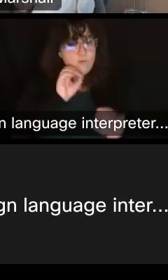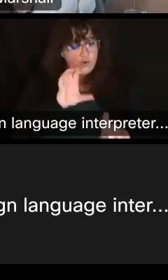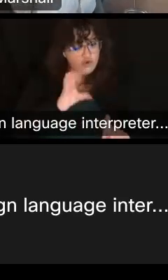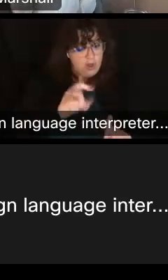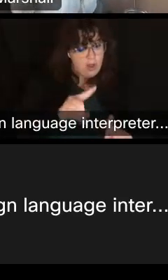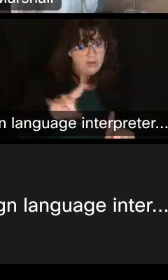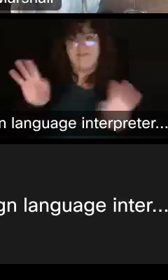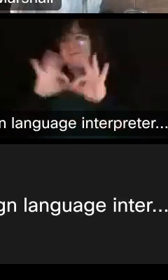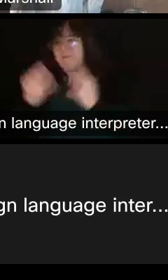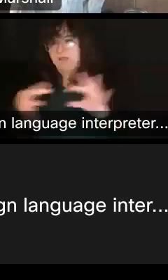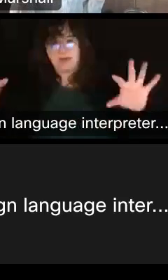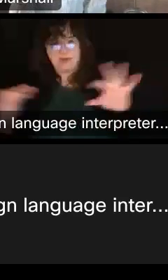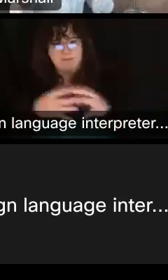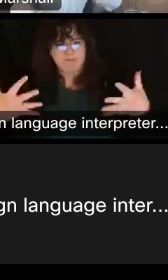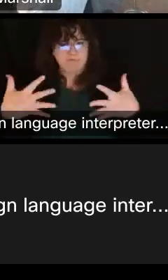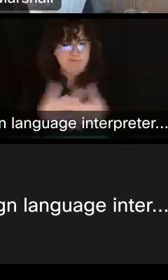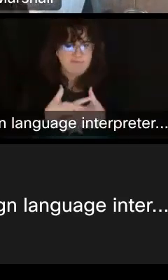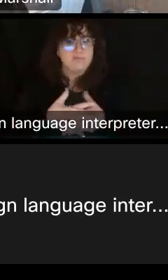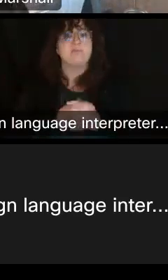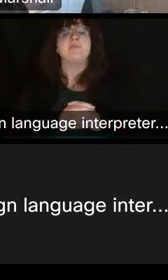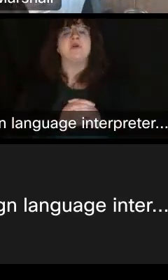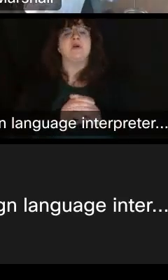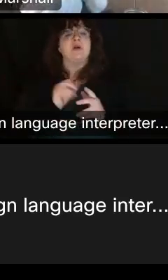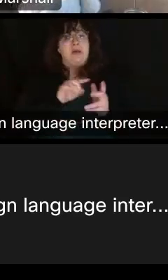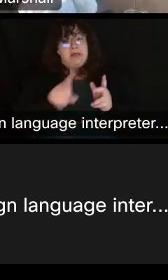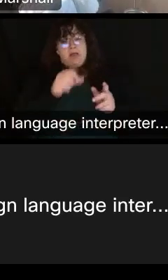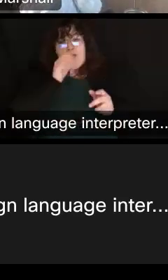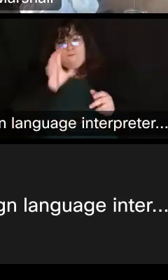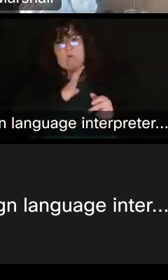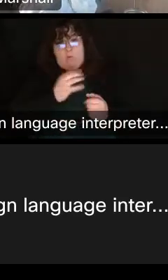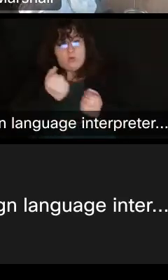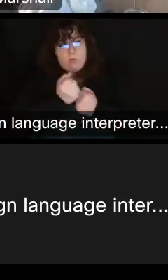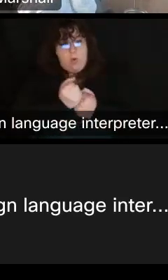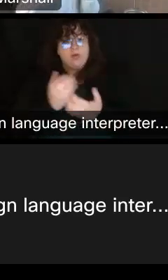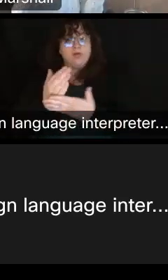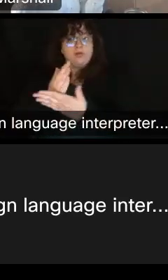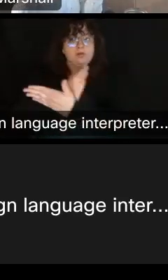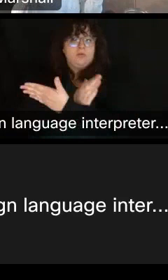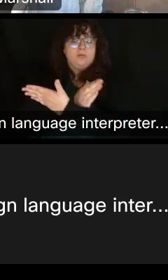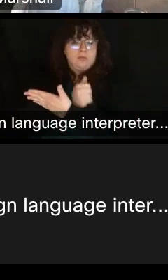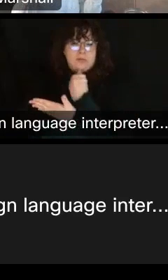if they're needing informal supports lower end the continuum, maybe... I always use Uncle John